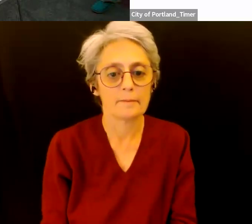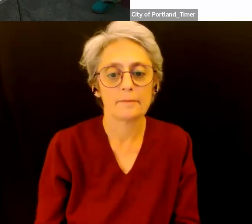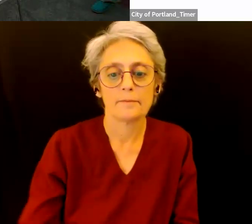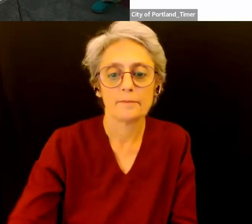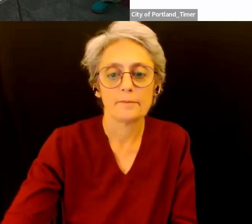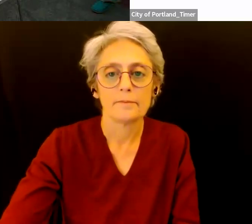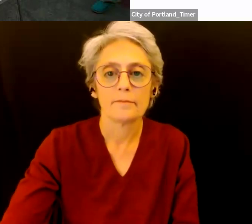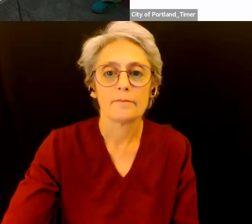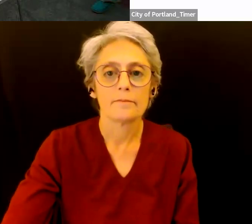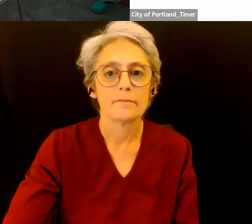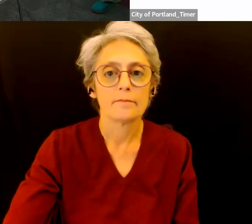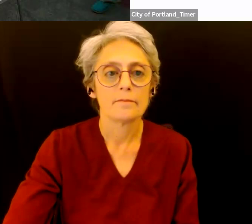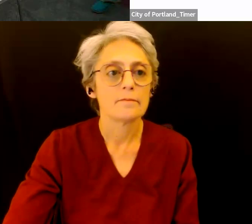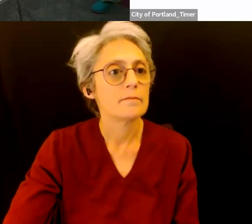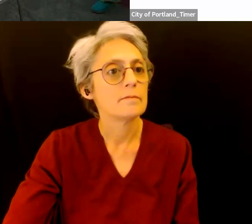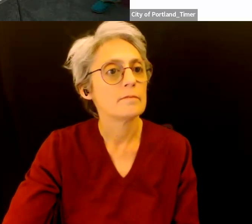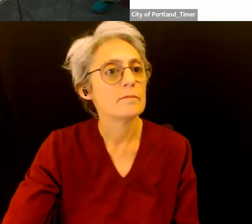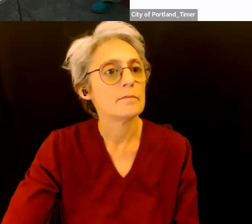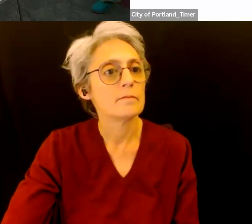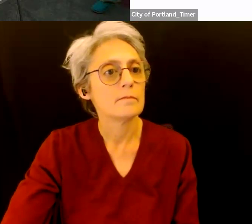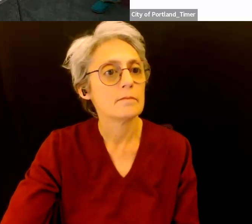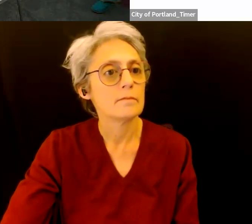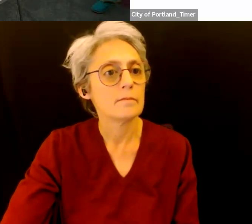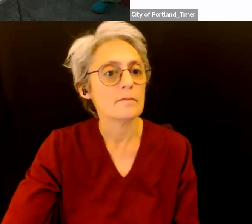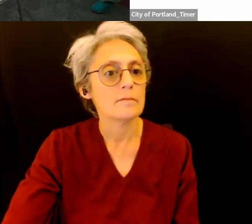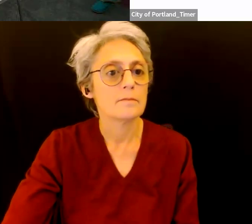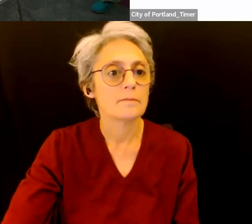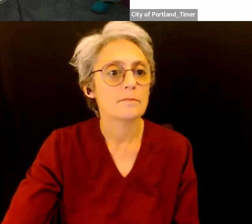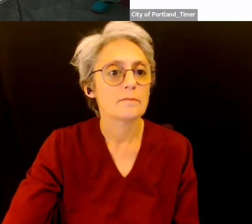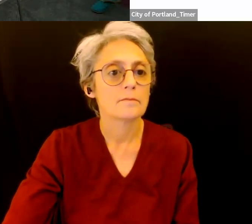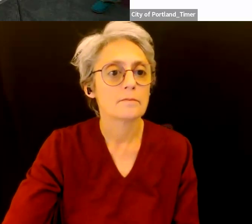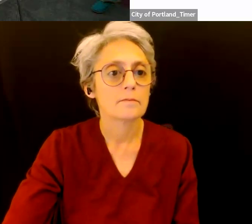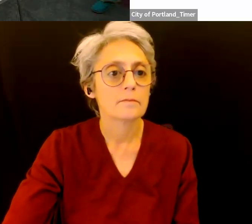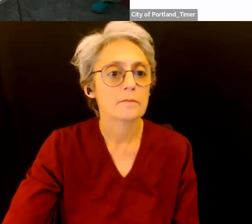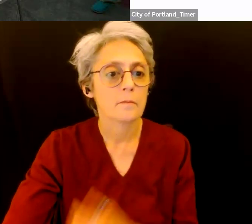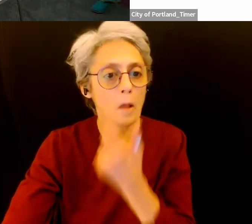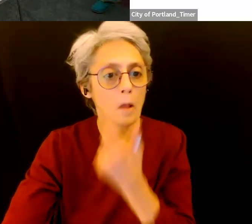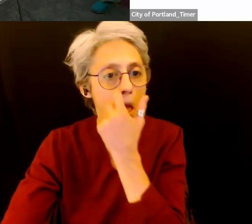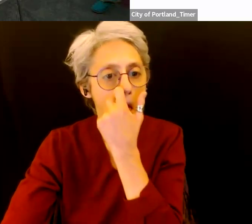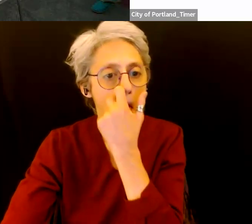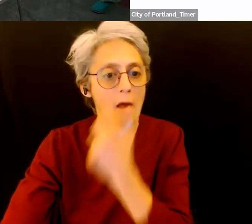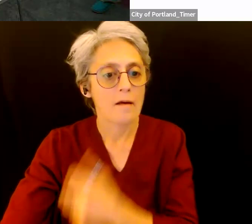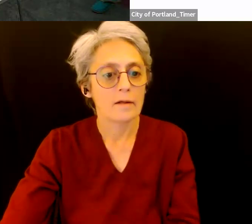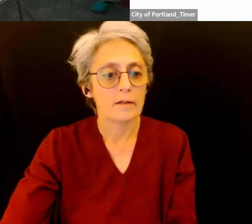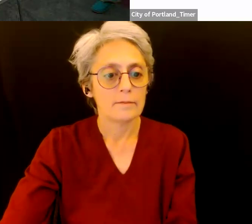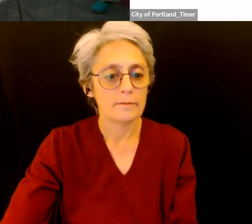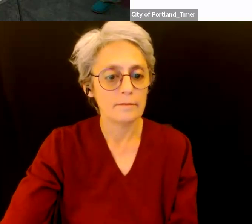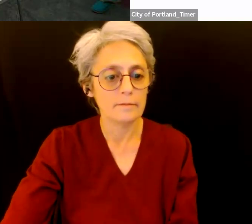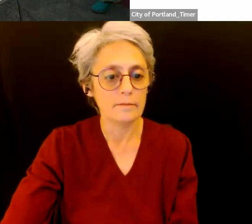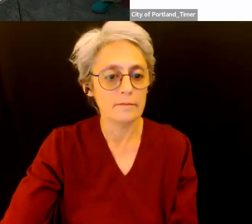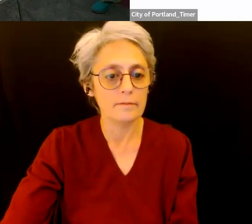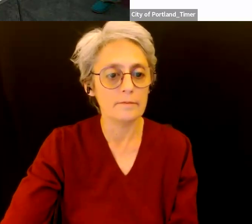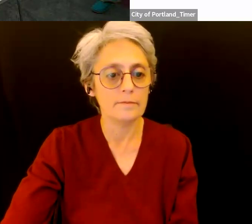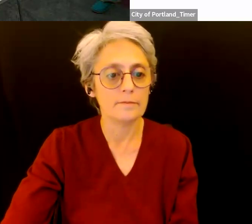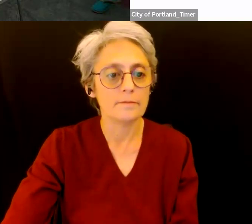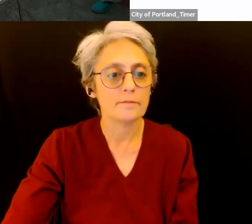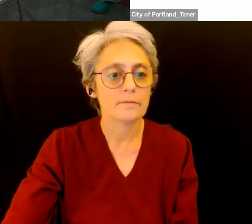Every day. It is shocking to me.